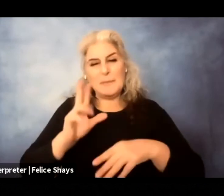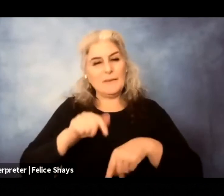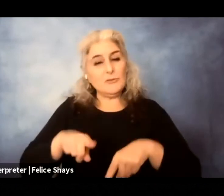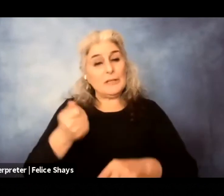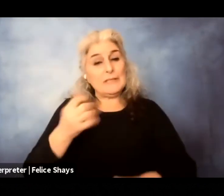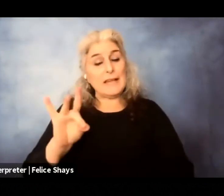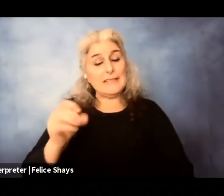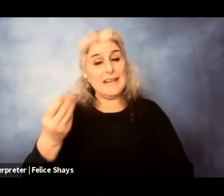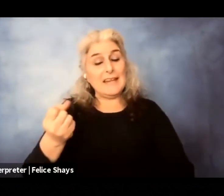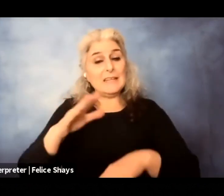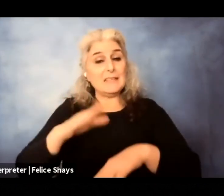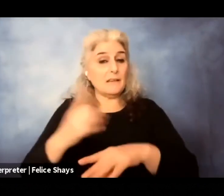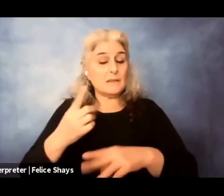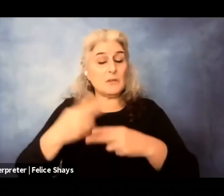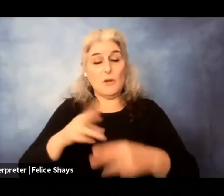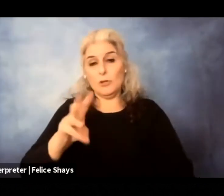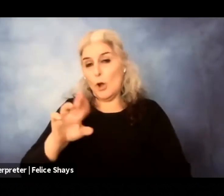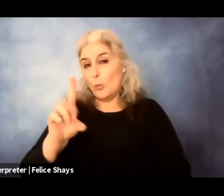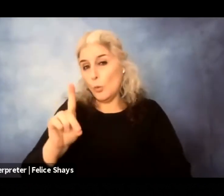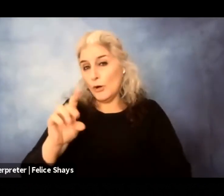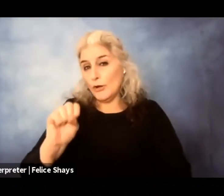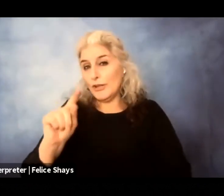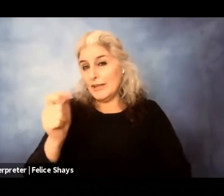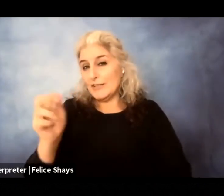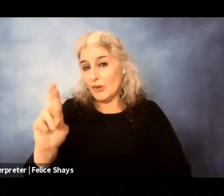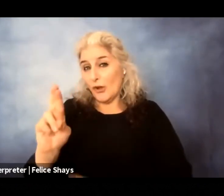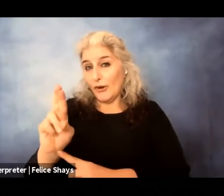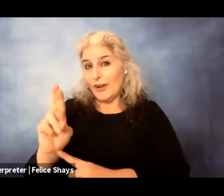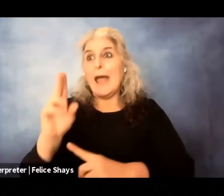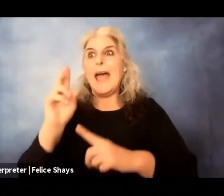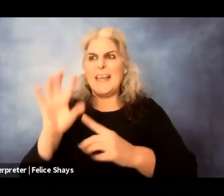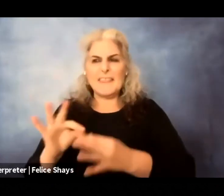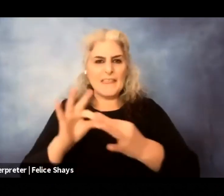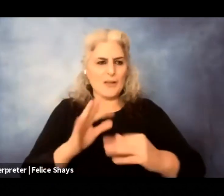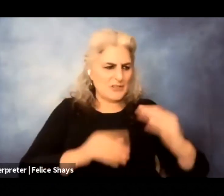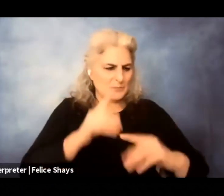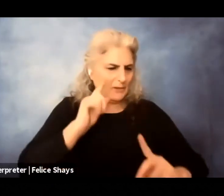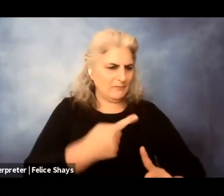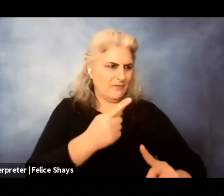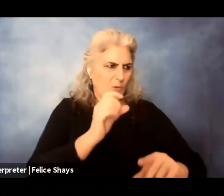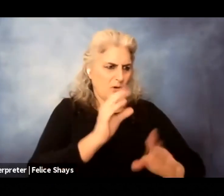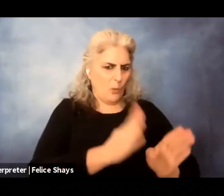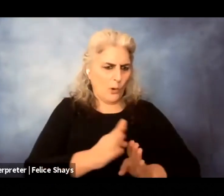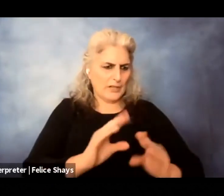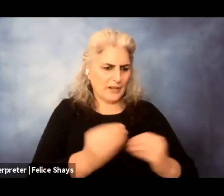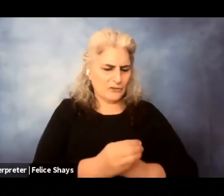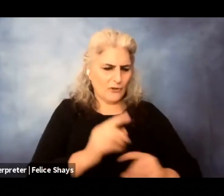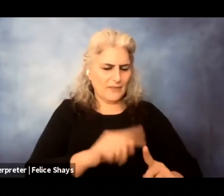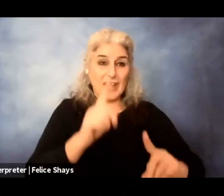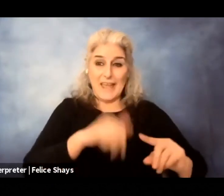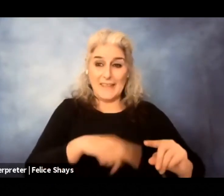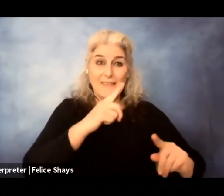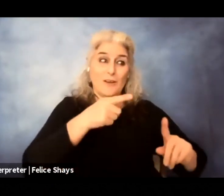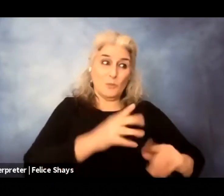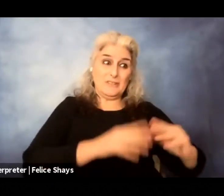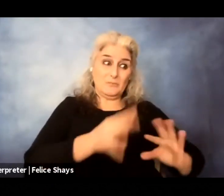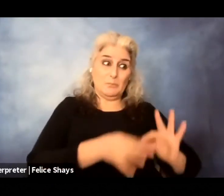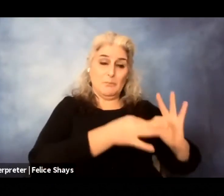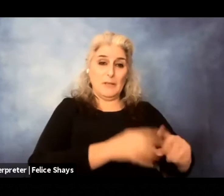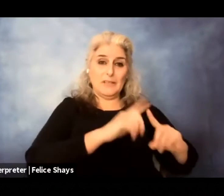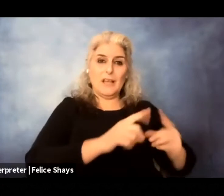and that was built for office automation which was built to get rid of uh secretaries which it did